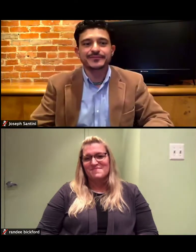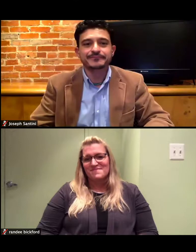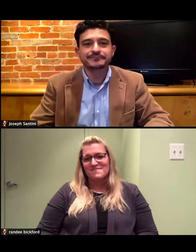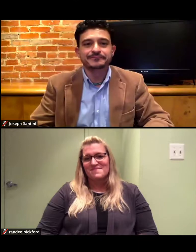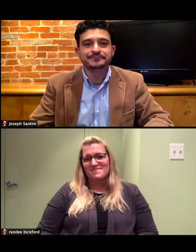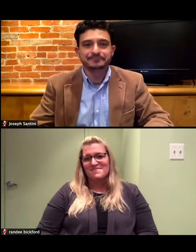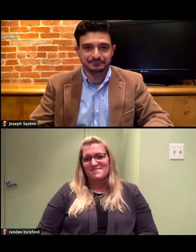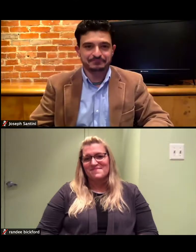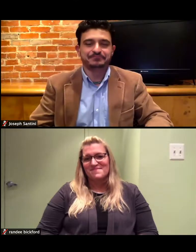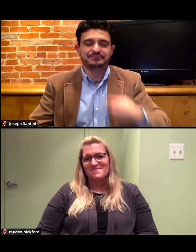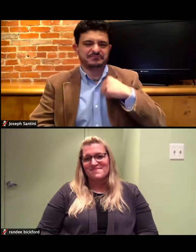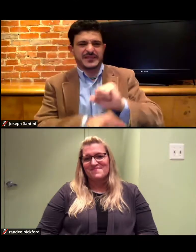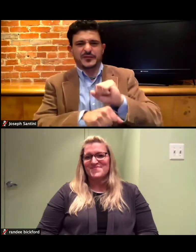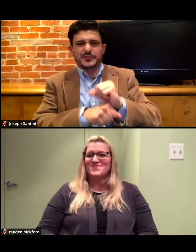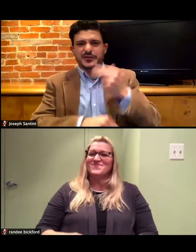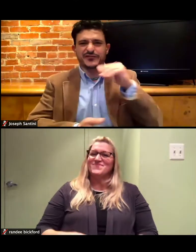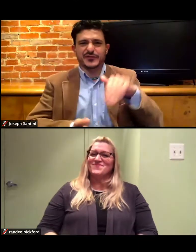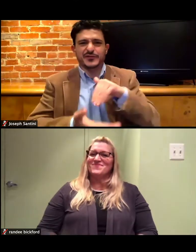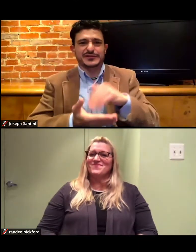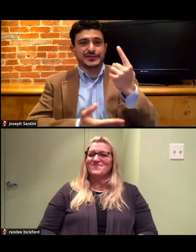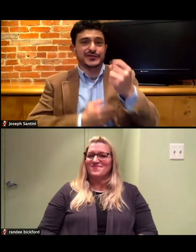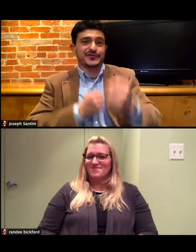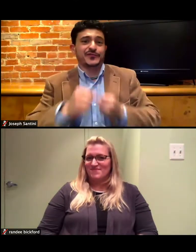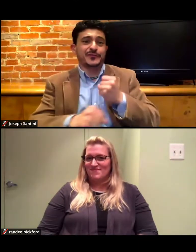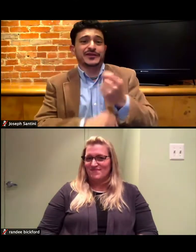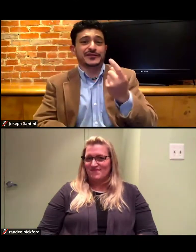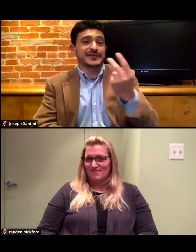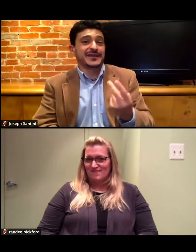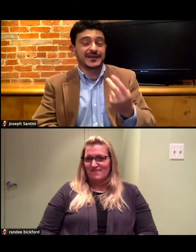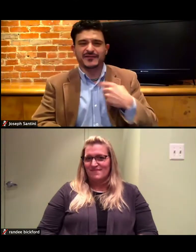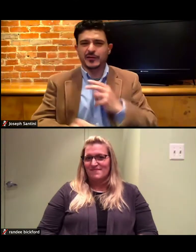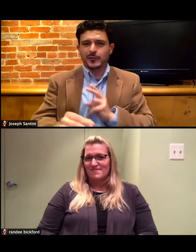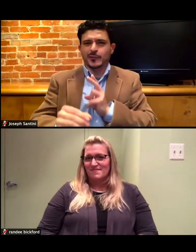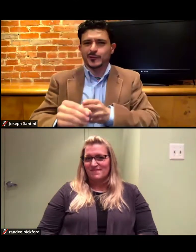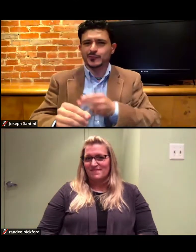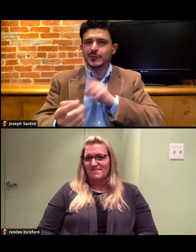Especially, specialized in PPD, children and PPD programs.